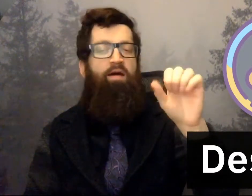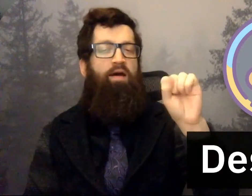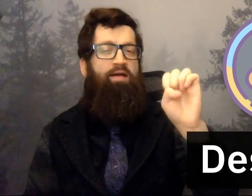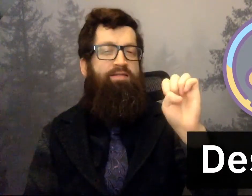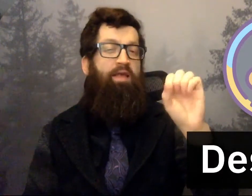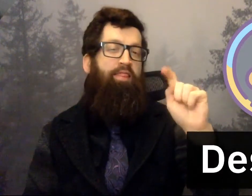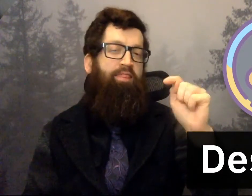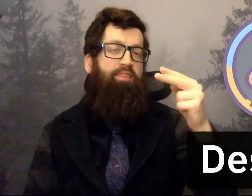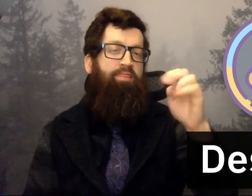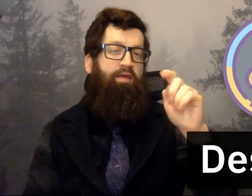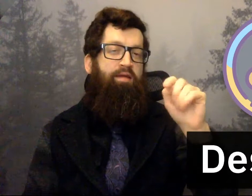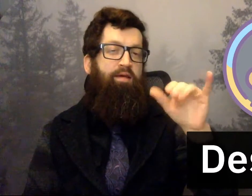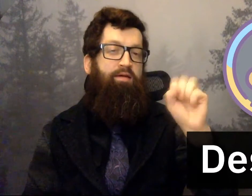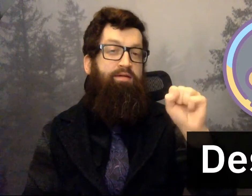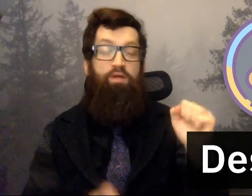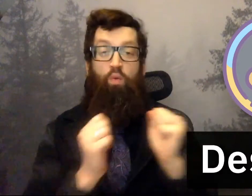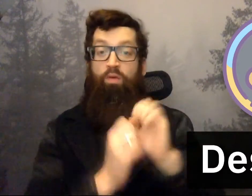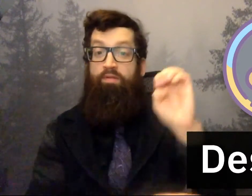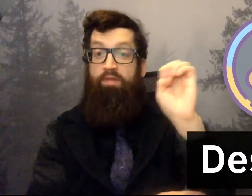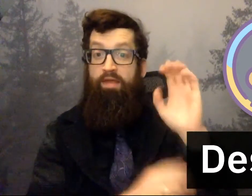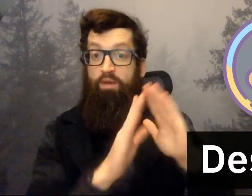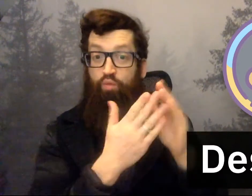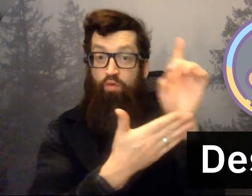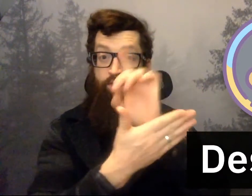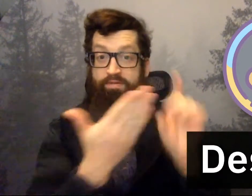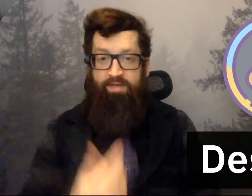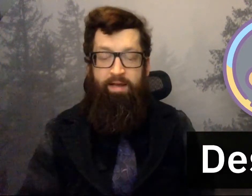which introduces complexity!